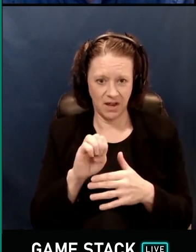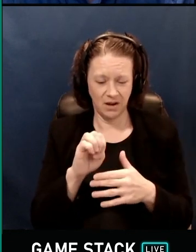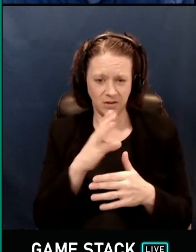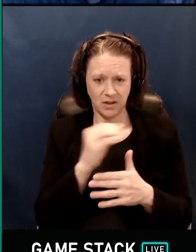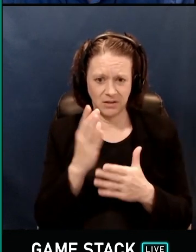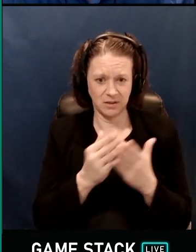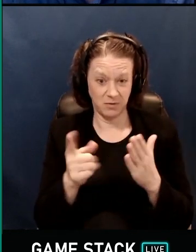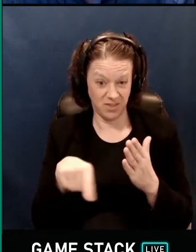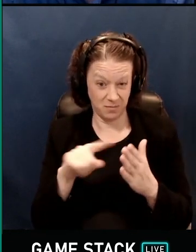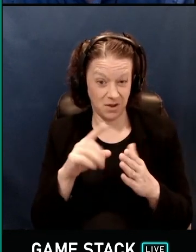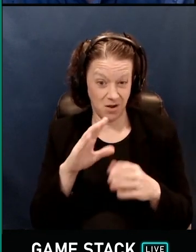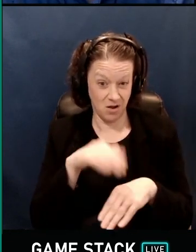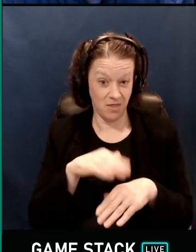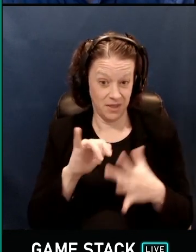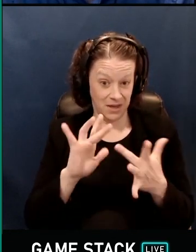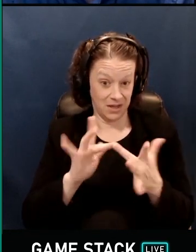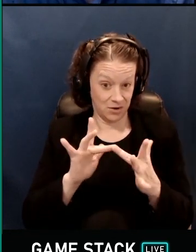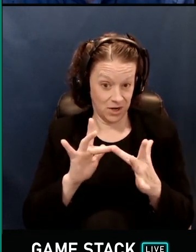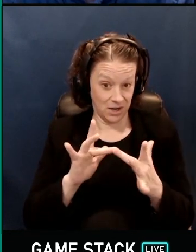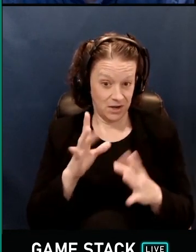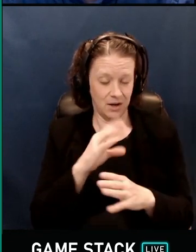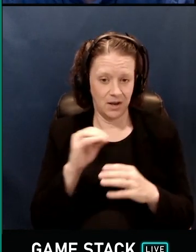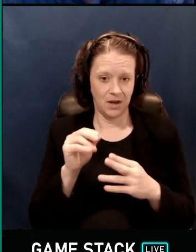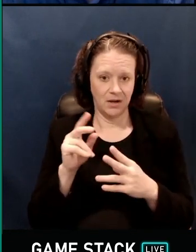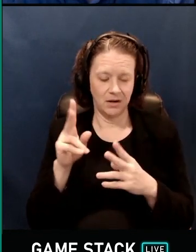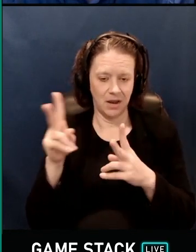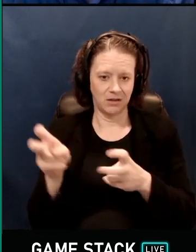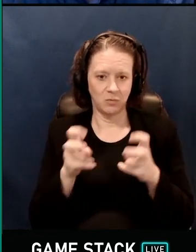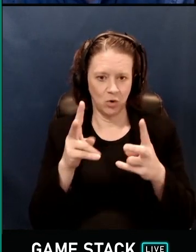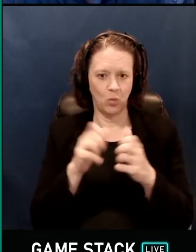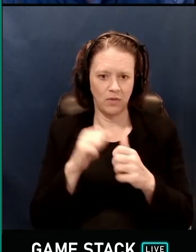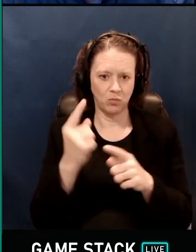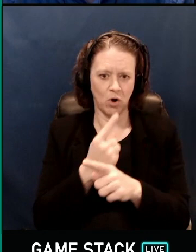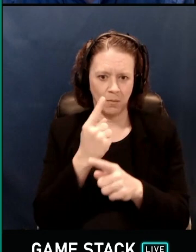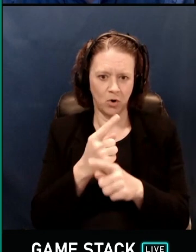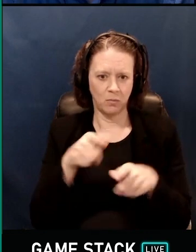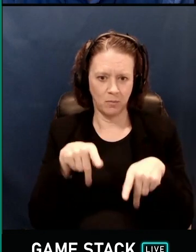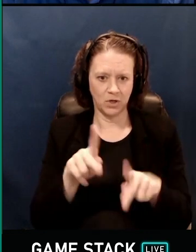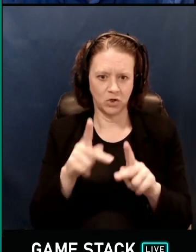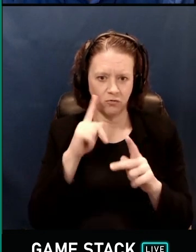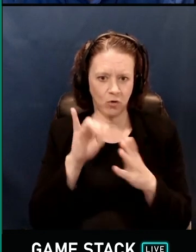and expose them with proper permissions for the target machine to upload them.